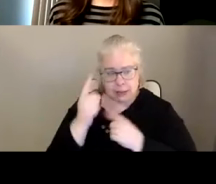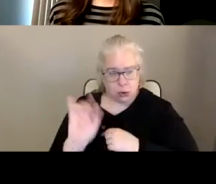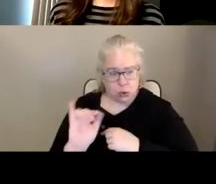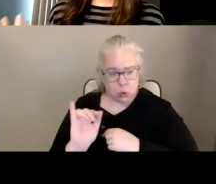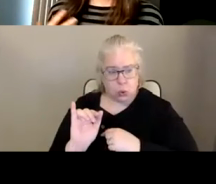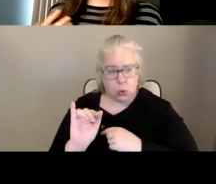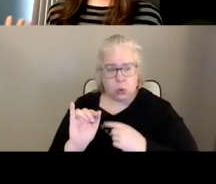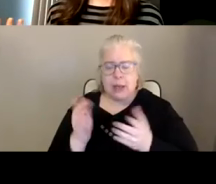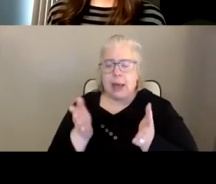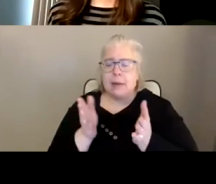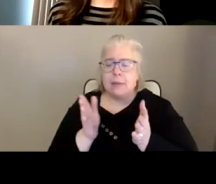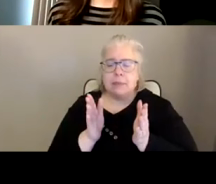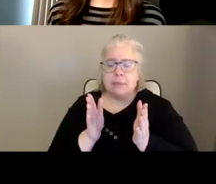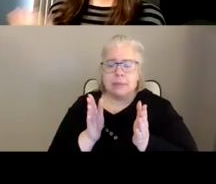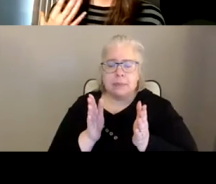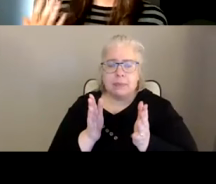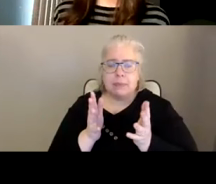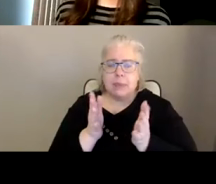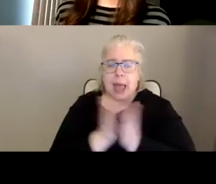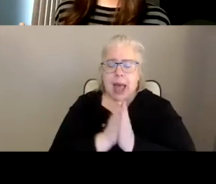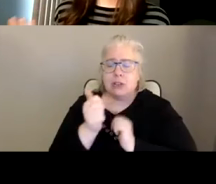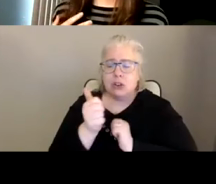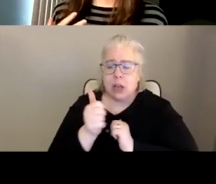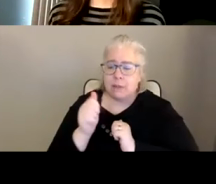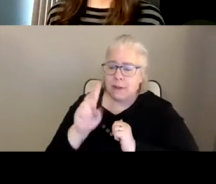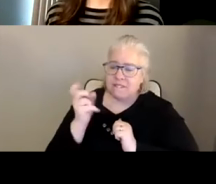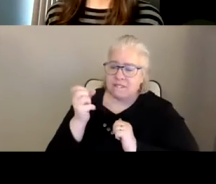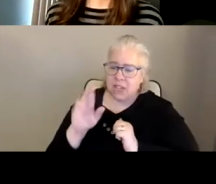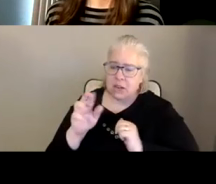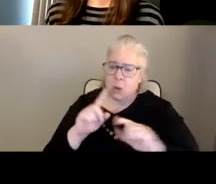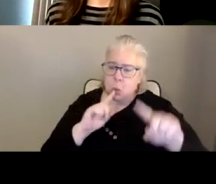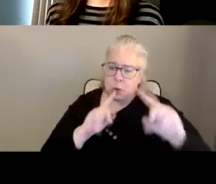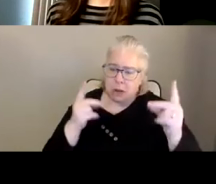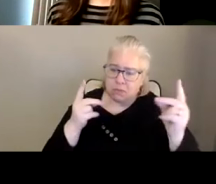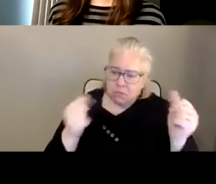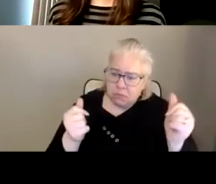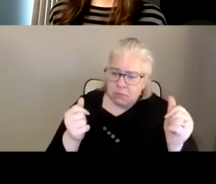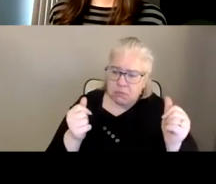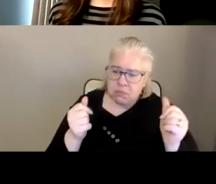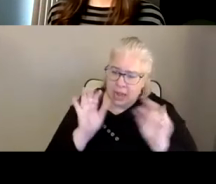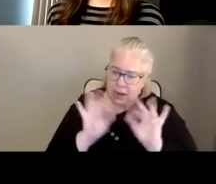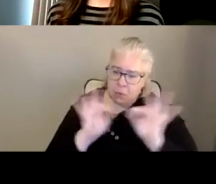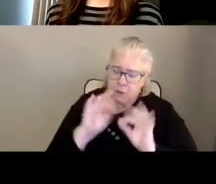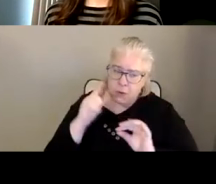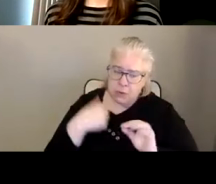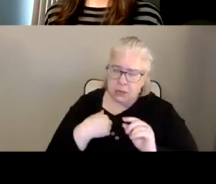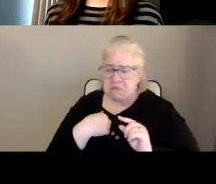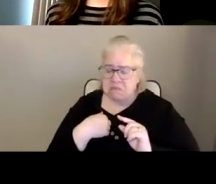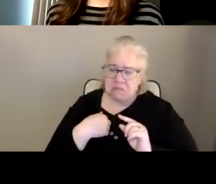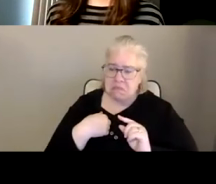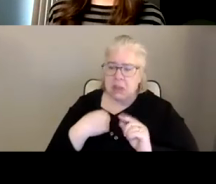Ask yourself how responsive is this vendor and is this something that's really critical to me? Do I have sometimes information that needs